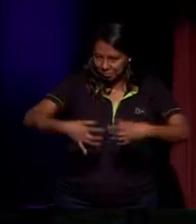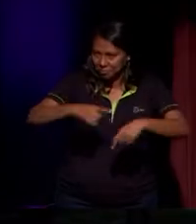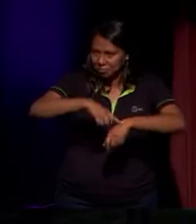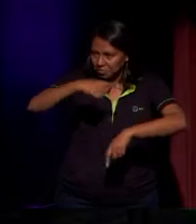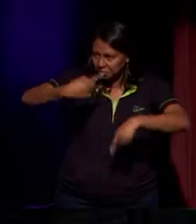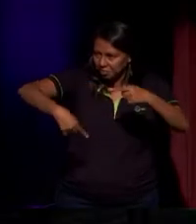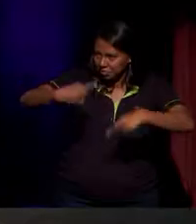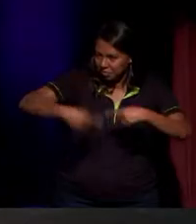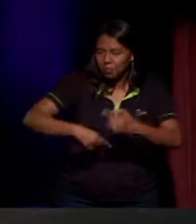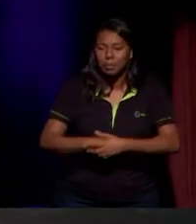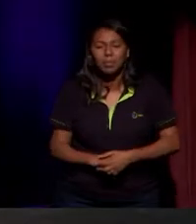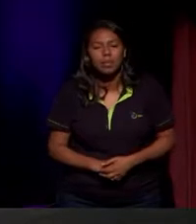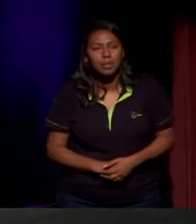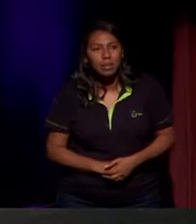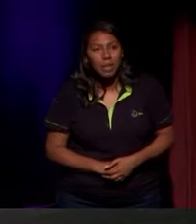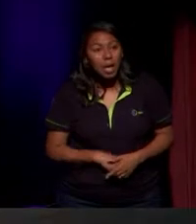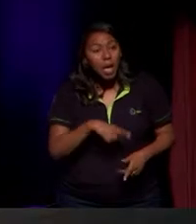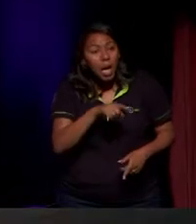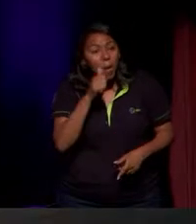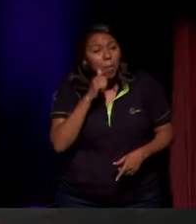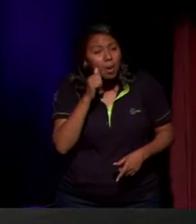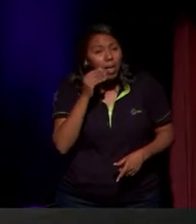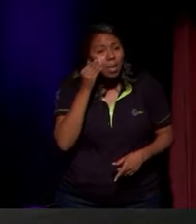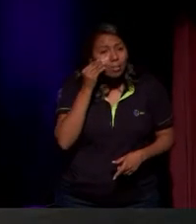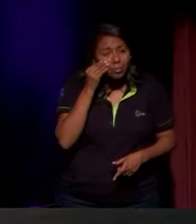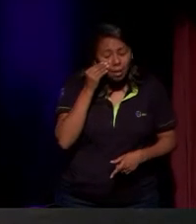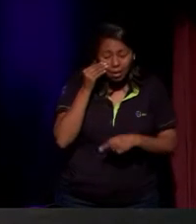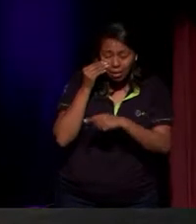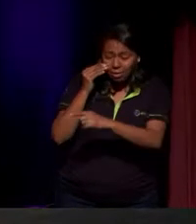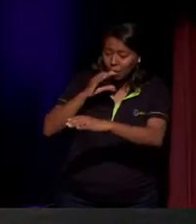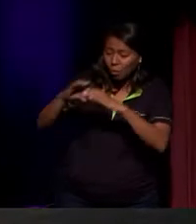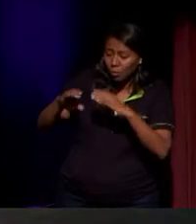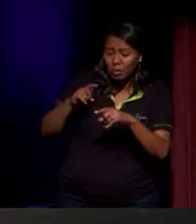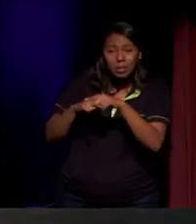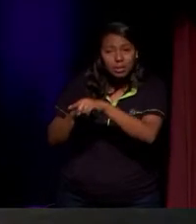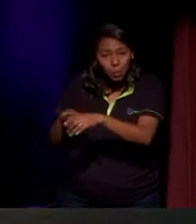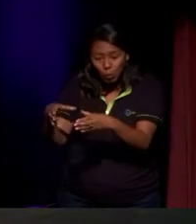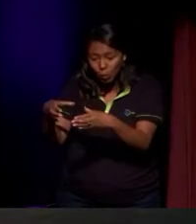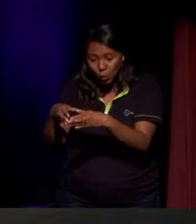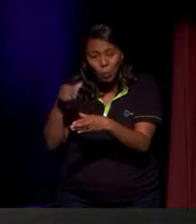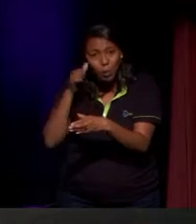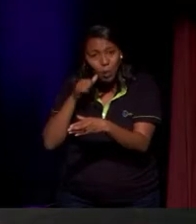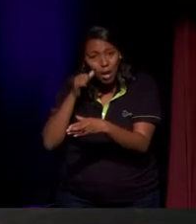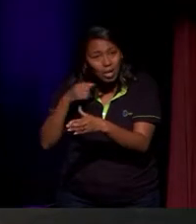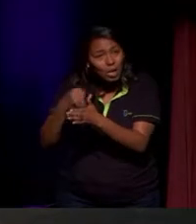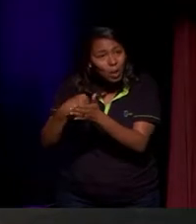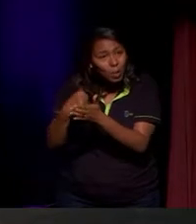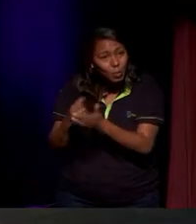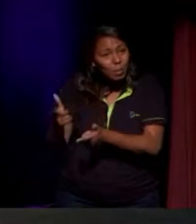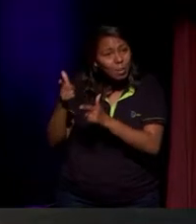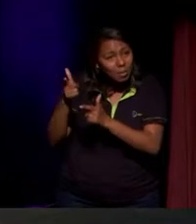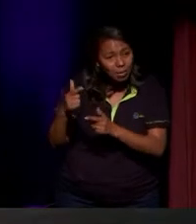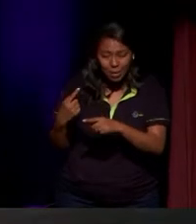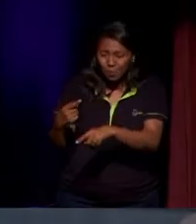they try to discuss with the women of armed struggle because these women of armed struggle close,